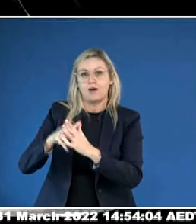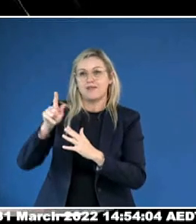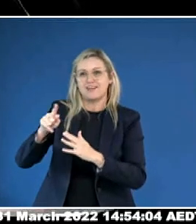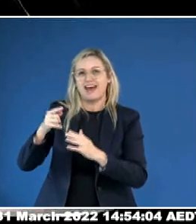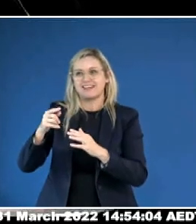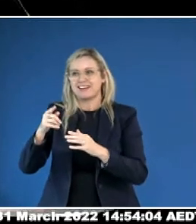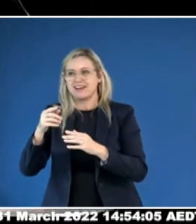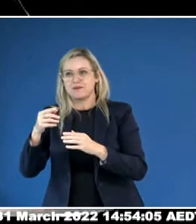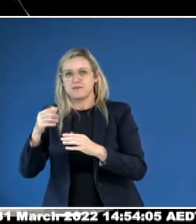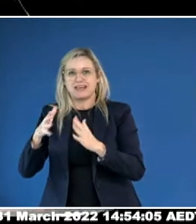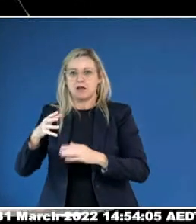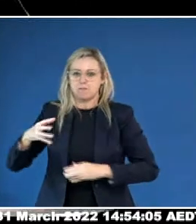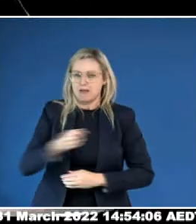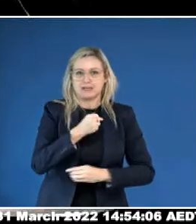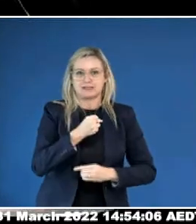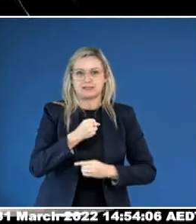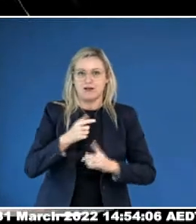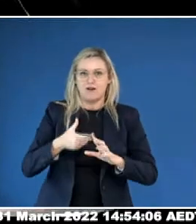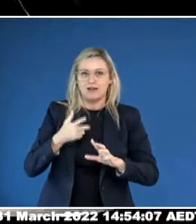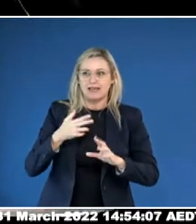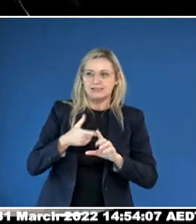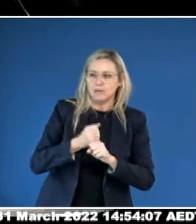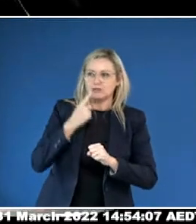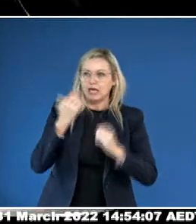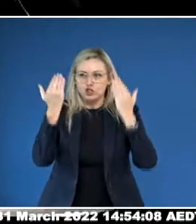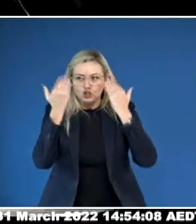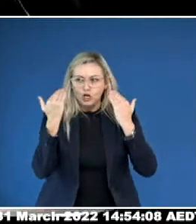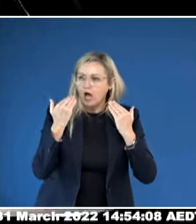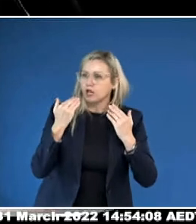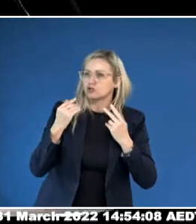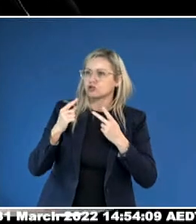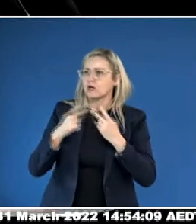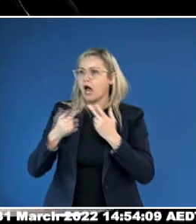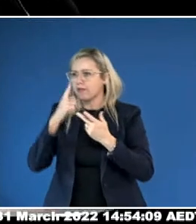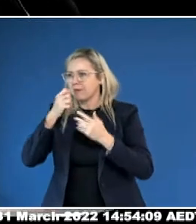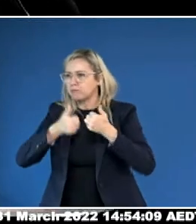Sorry, it mandates training of judges and, you know, people who work in all sorts of